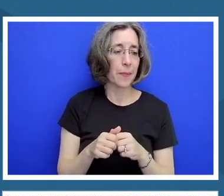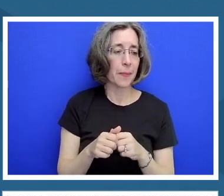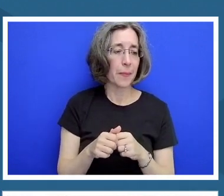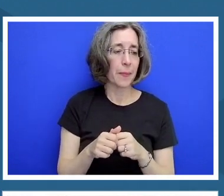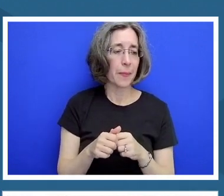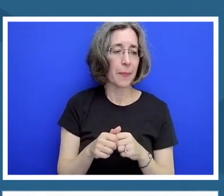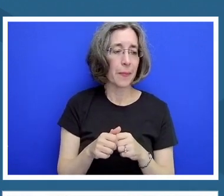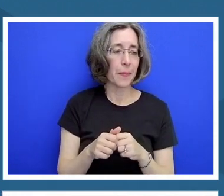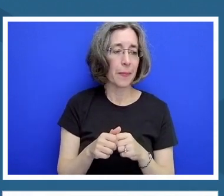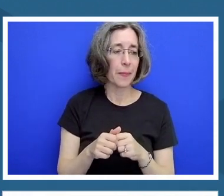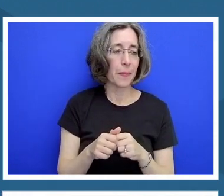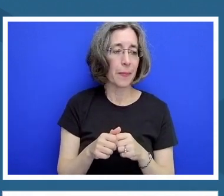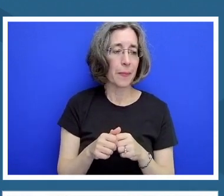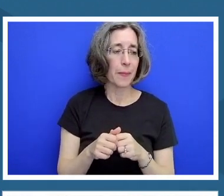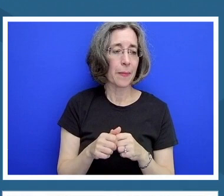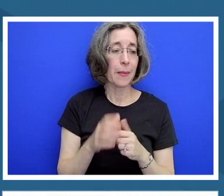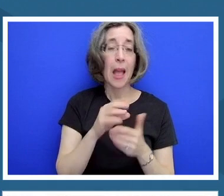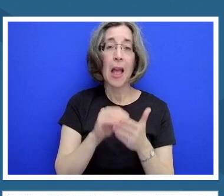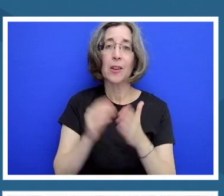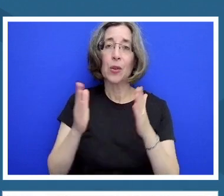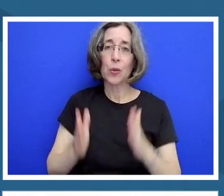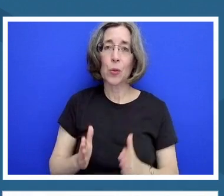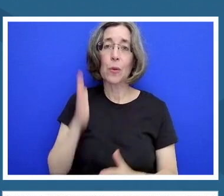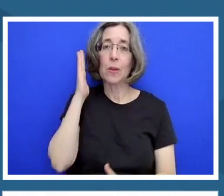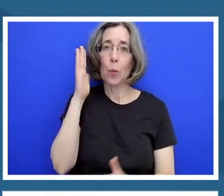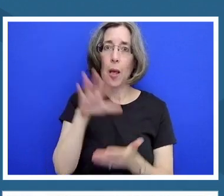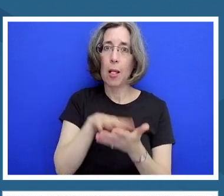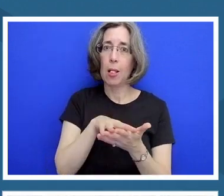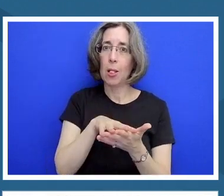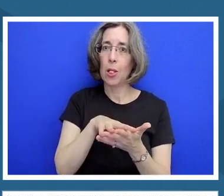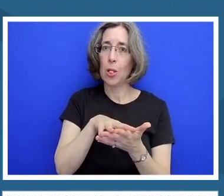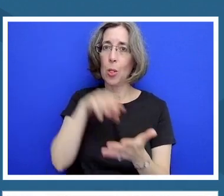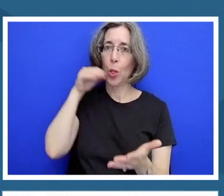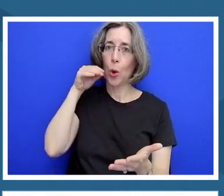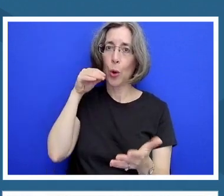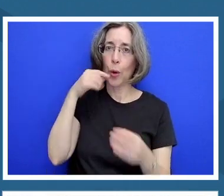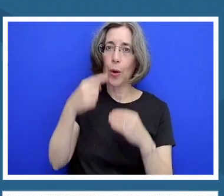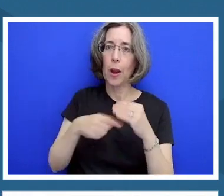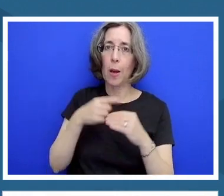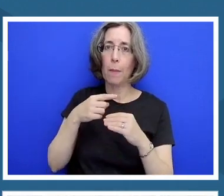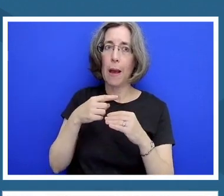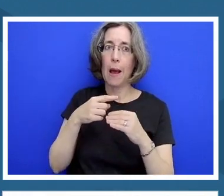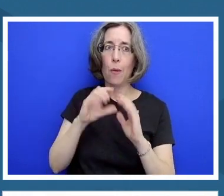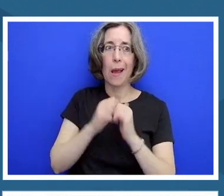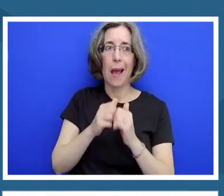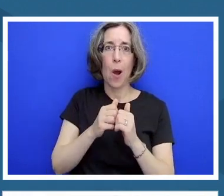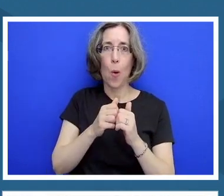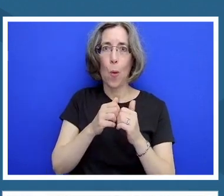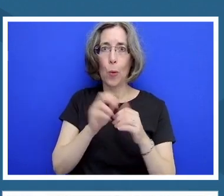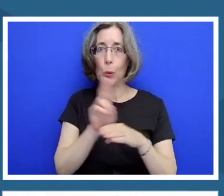around that standard of understanding instruments and instrumentation